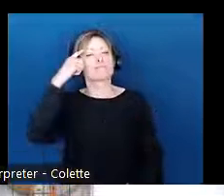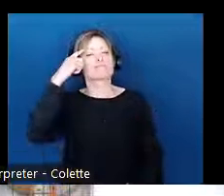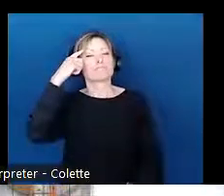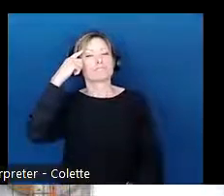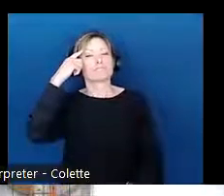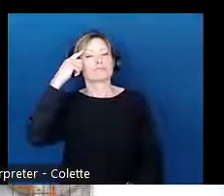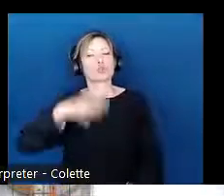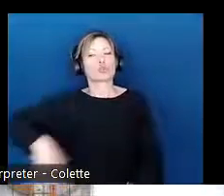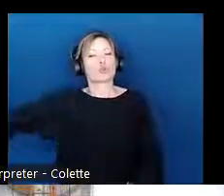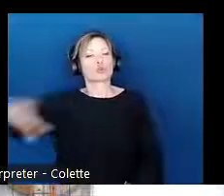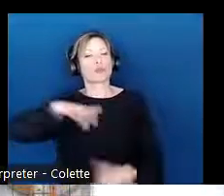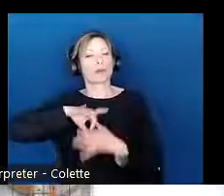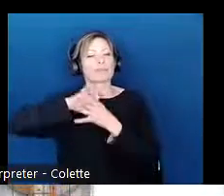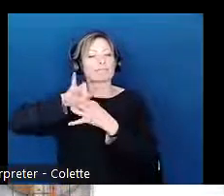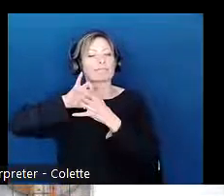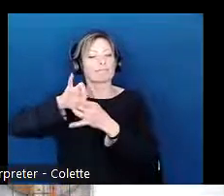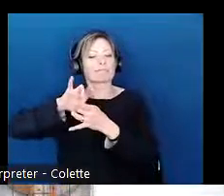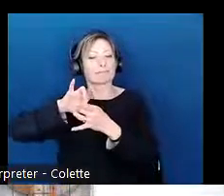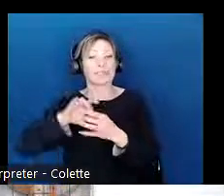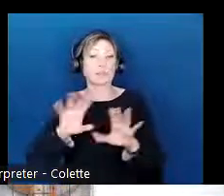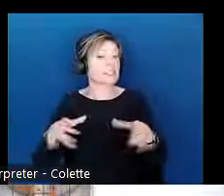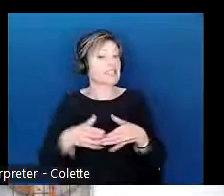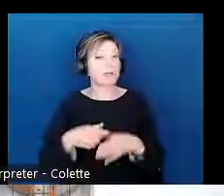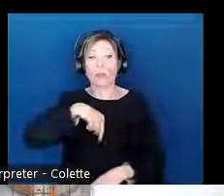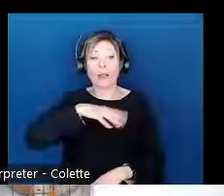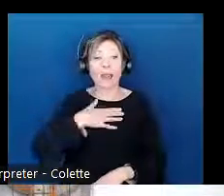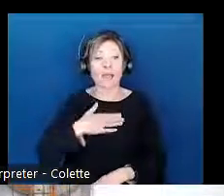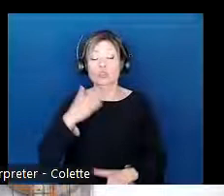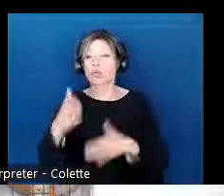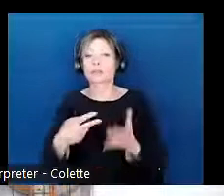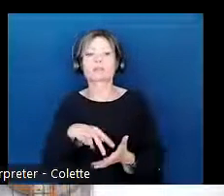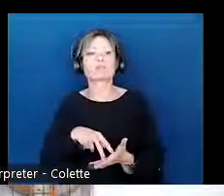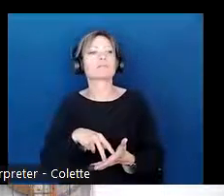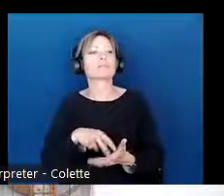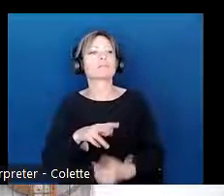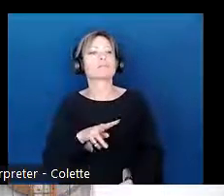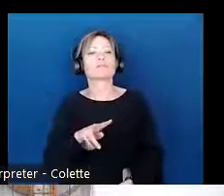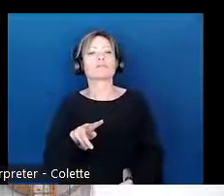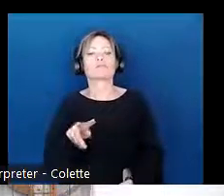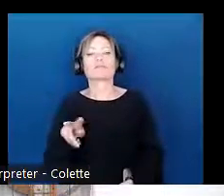surroundings so that's what we like to do even as a team um when we're out working just yeah